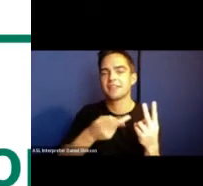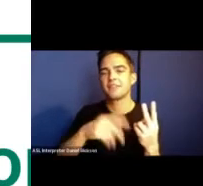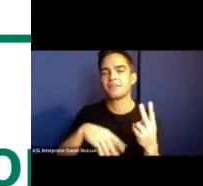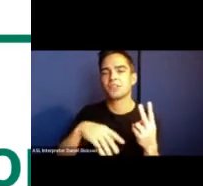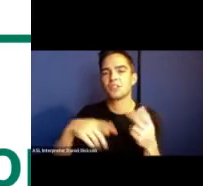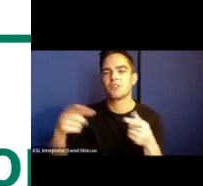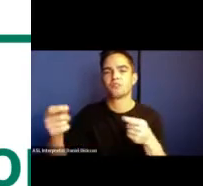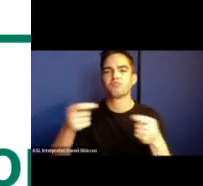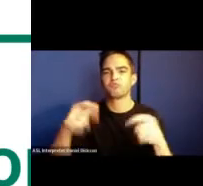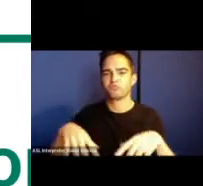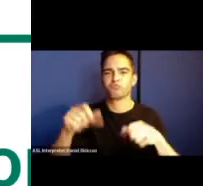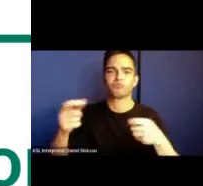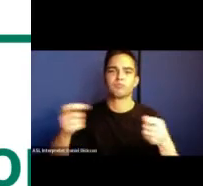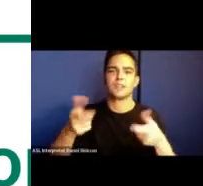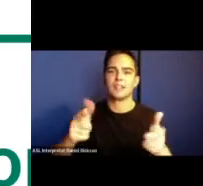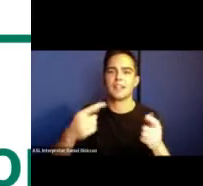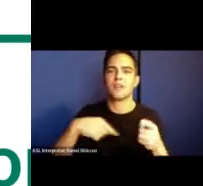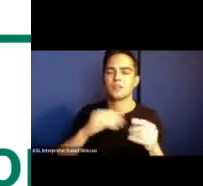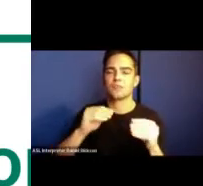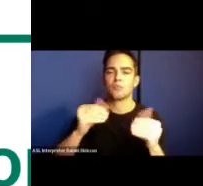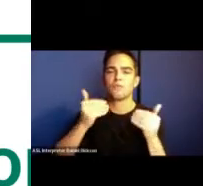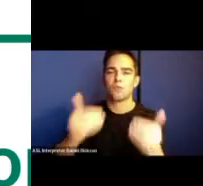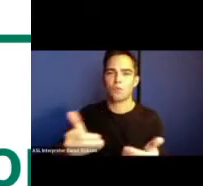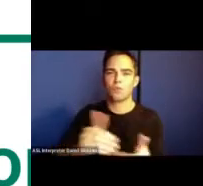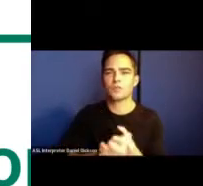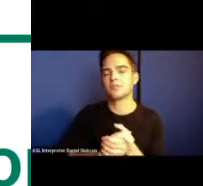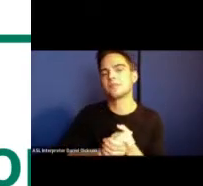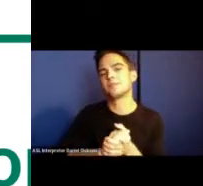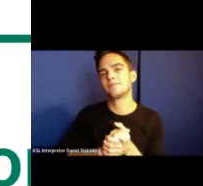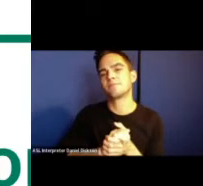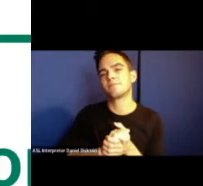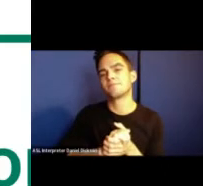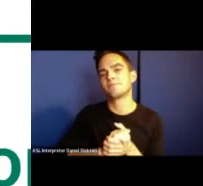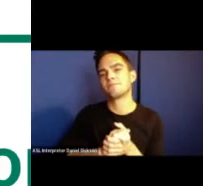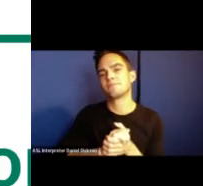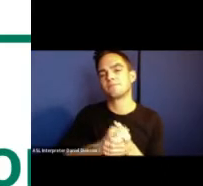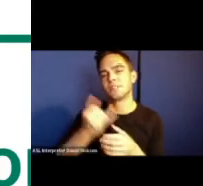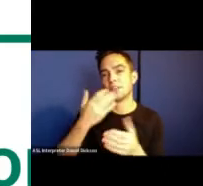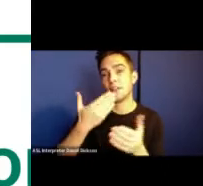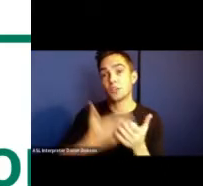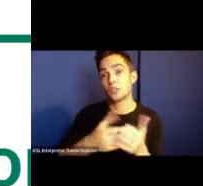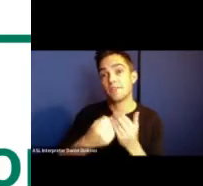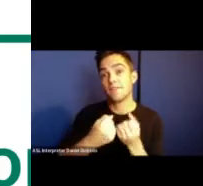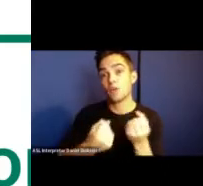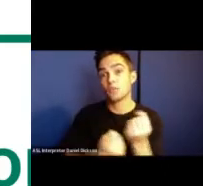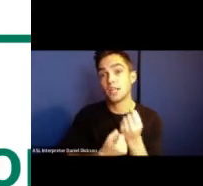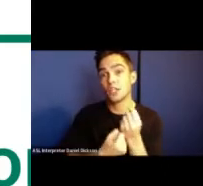and allowing us to move forward. Because if you have a good foundation, keep building. So.